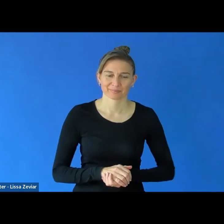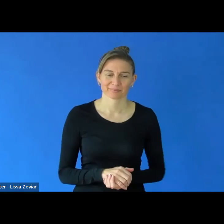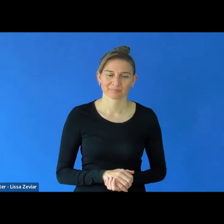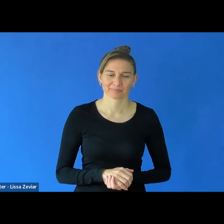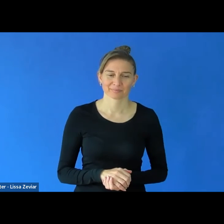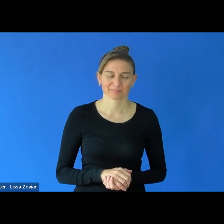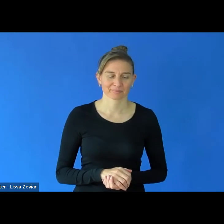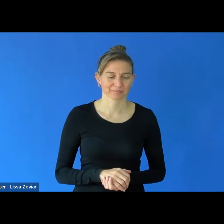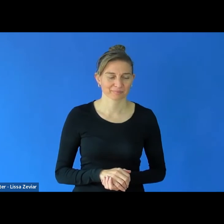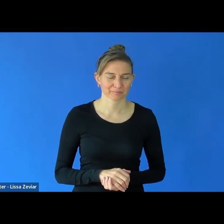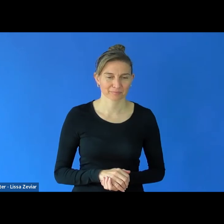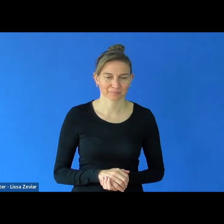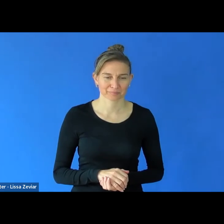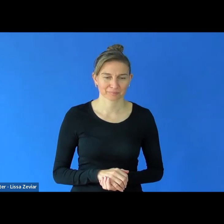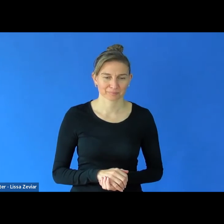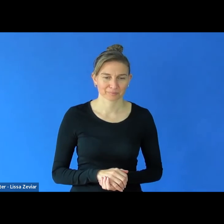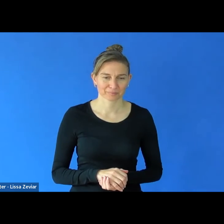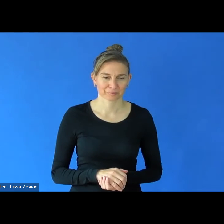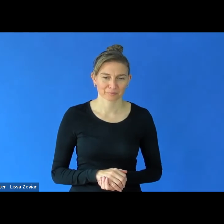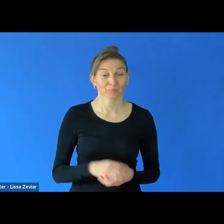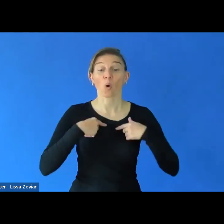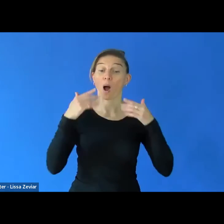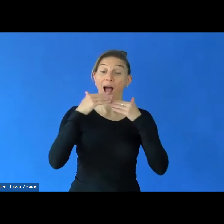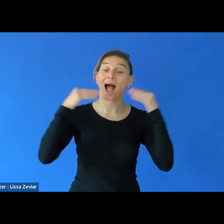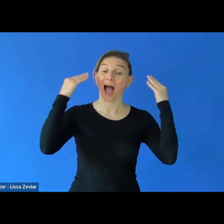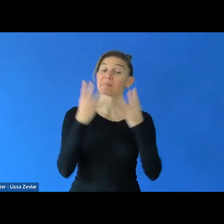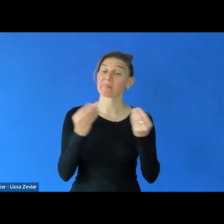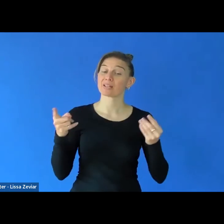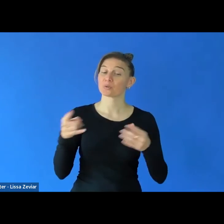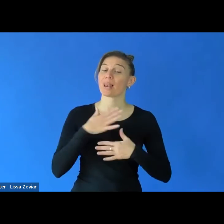I'm glad a lot of you did like the one we chose. That's the main thing.